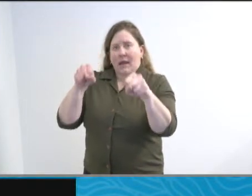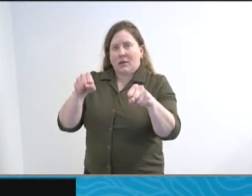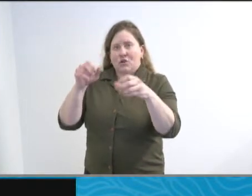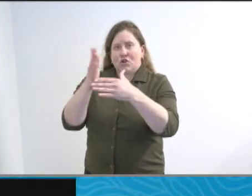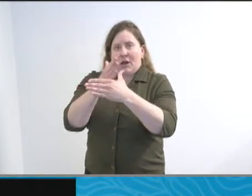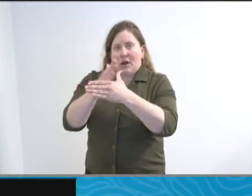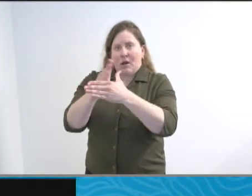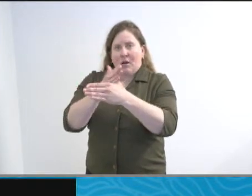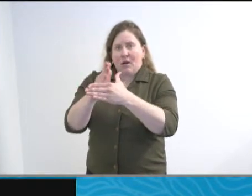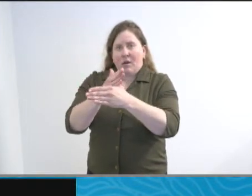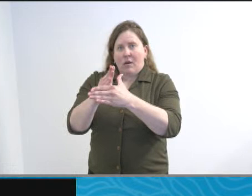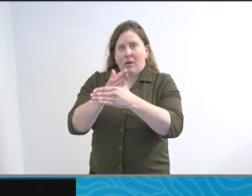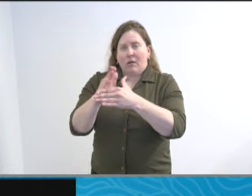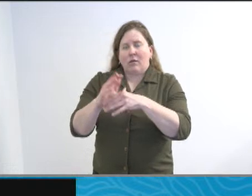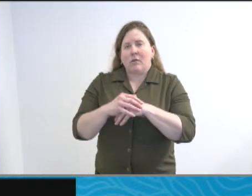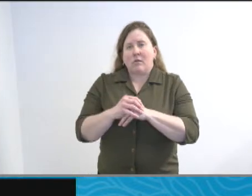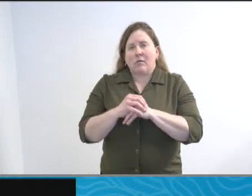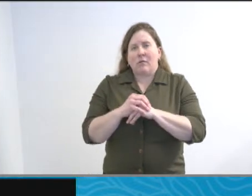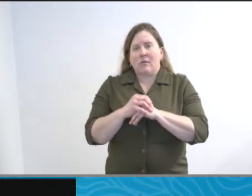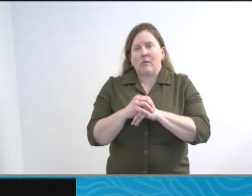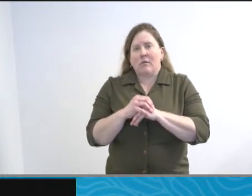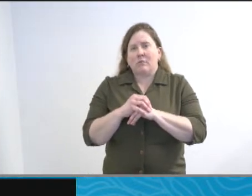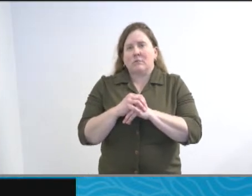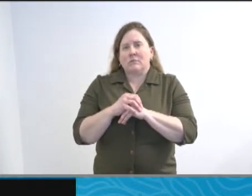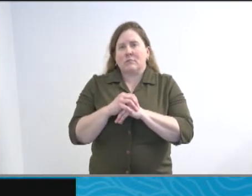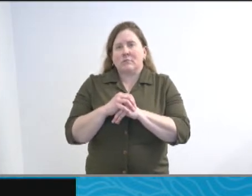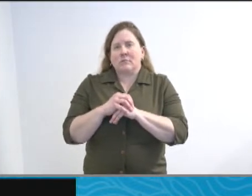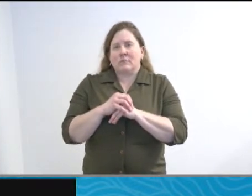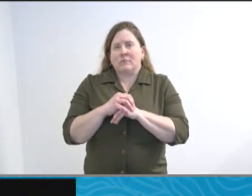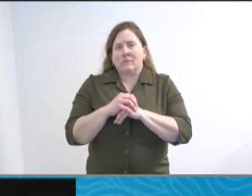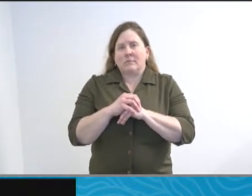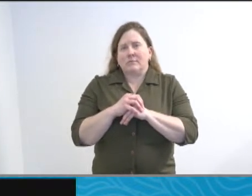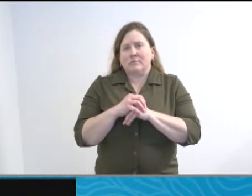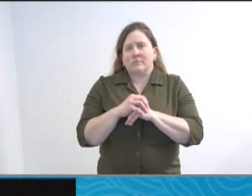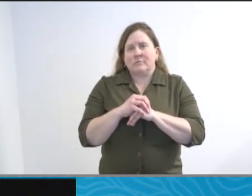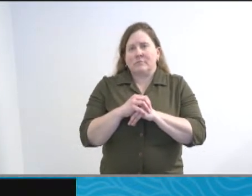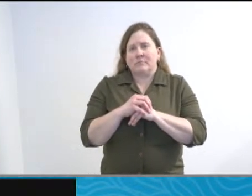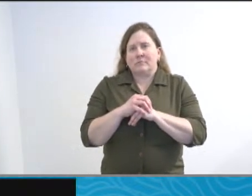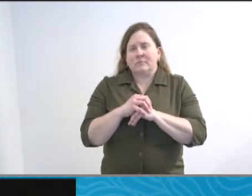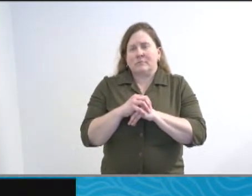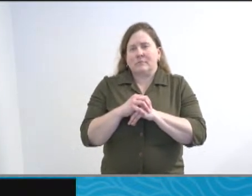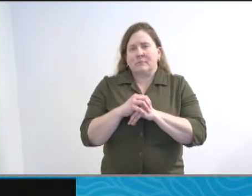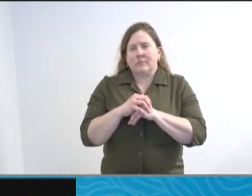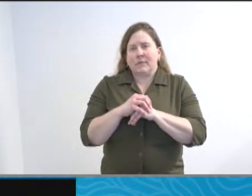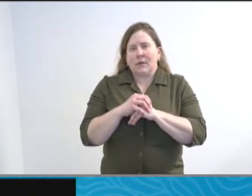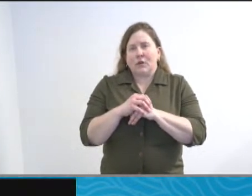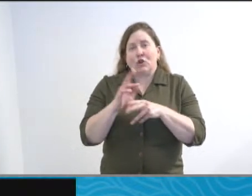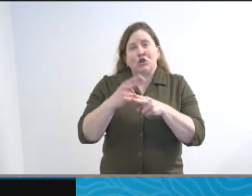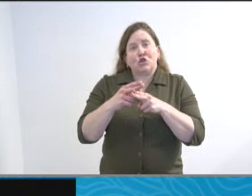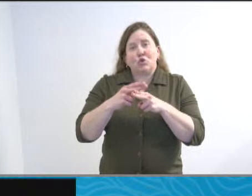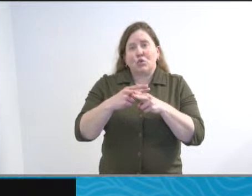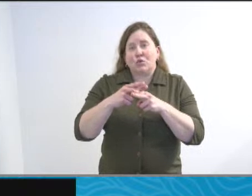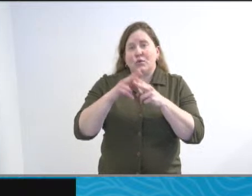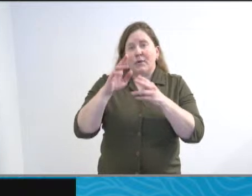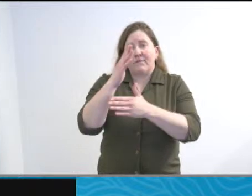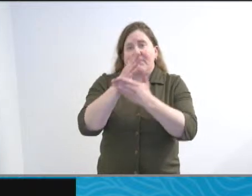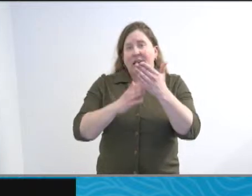and we hope that you take the time because we will be moving into phase three after, shortly after that, which we'll be trying